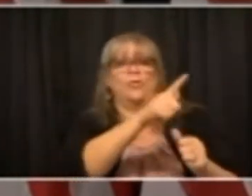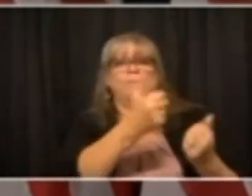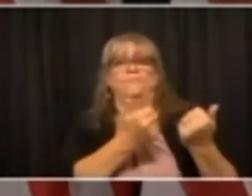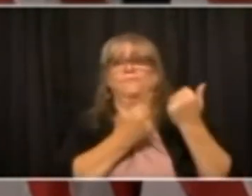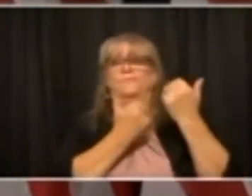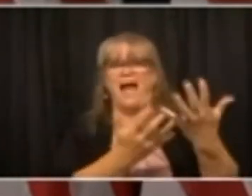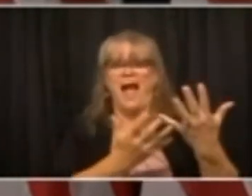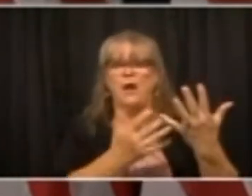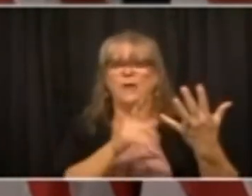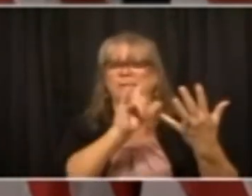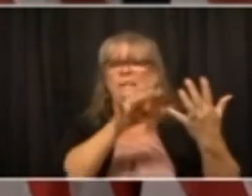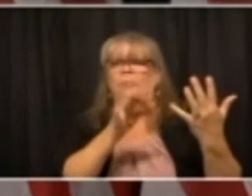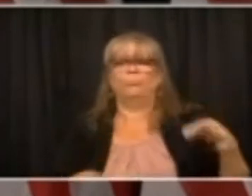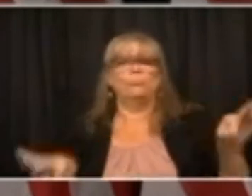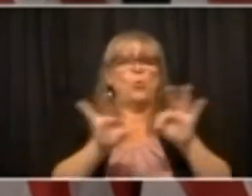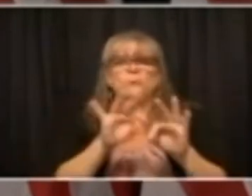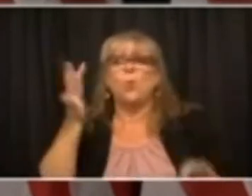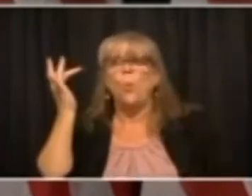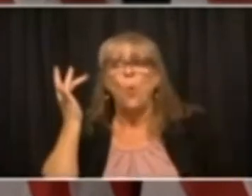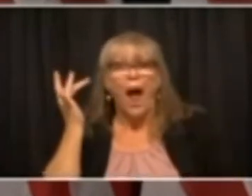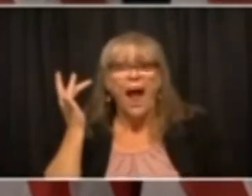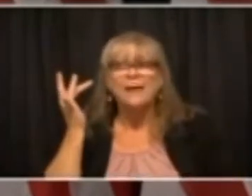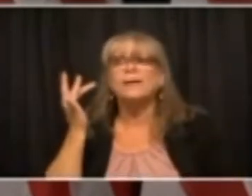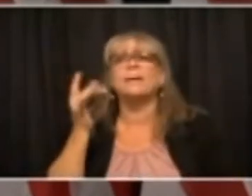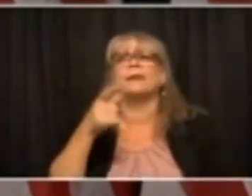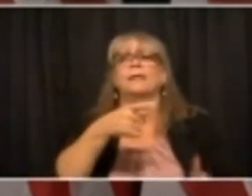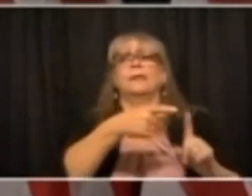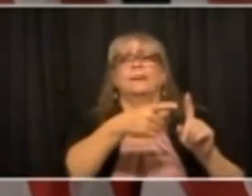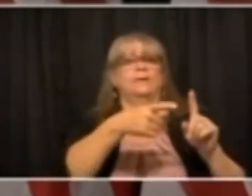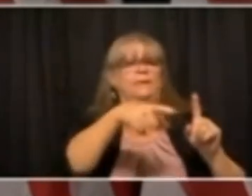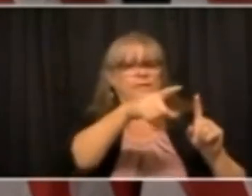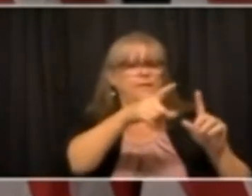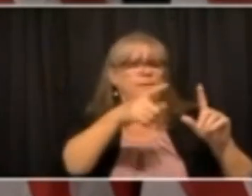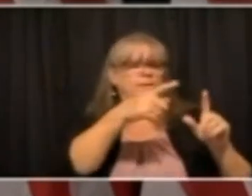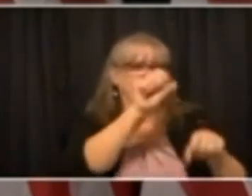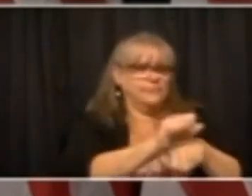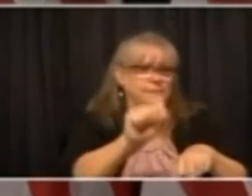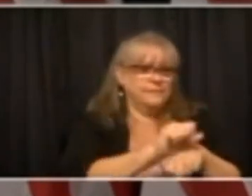evacuation plan know where to go if you're being evacuated you should have an evacuation kit